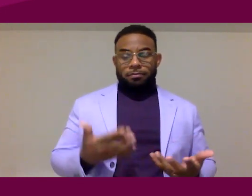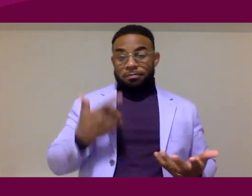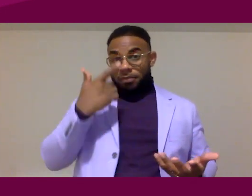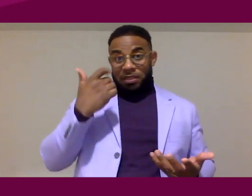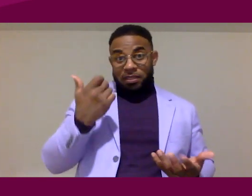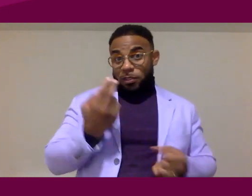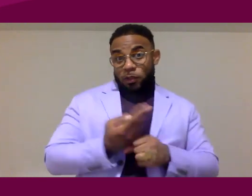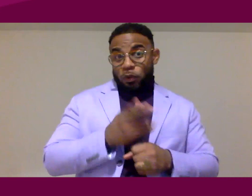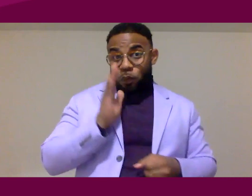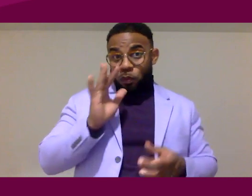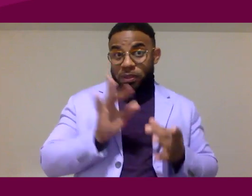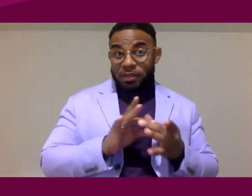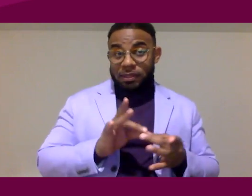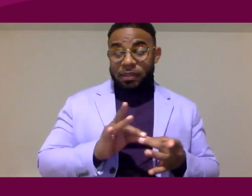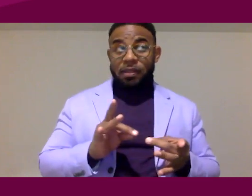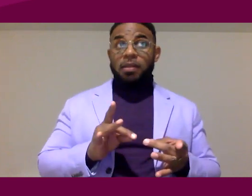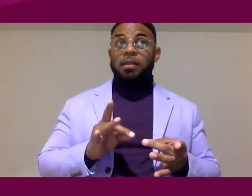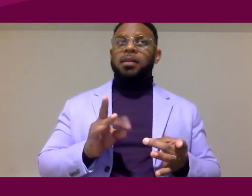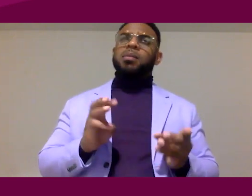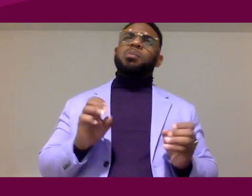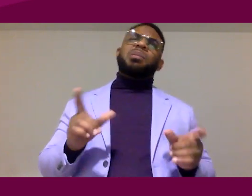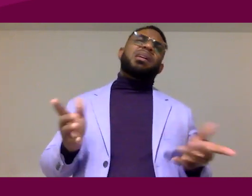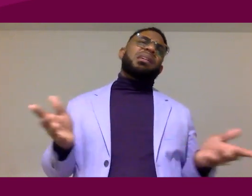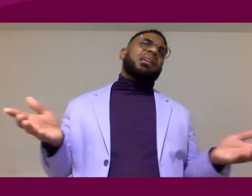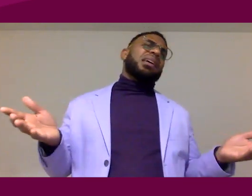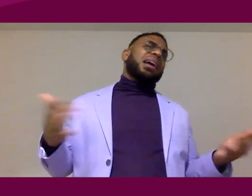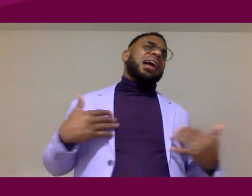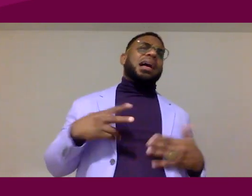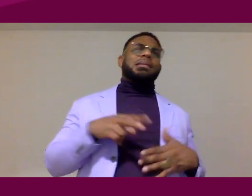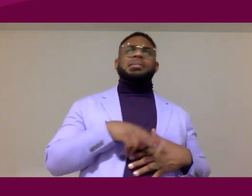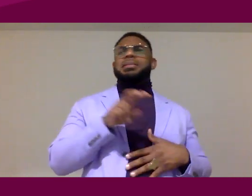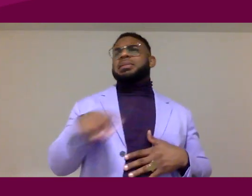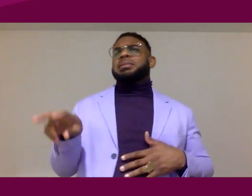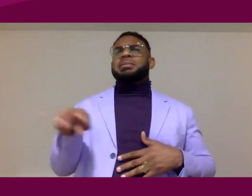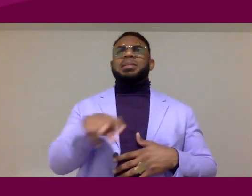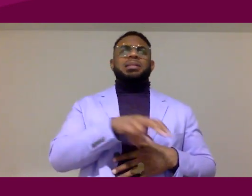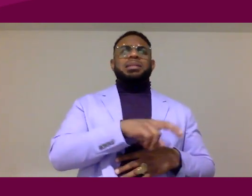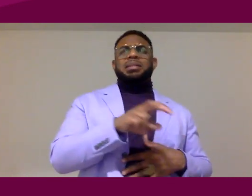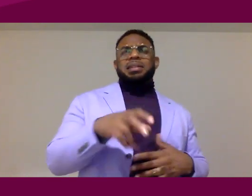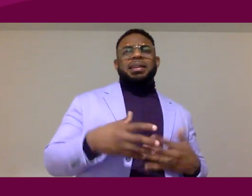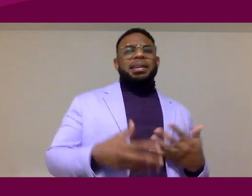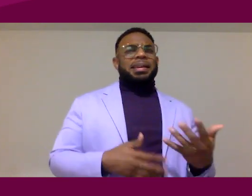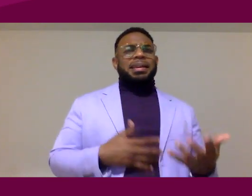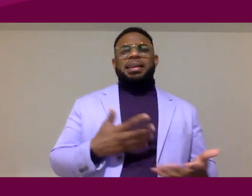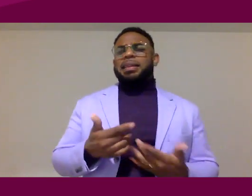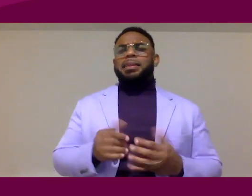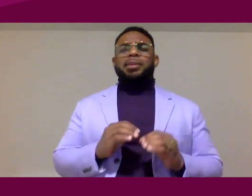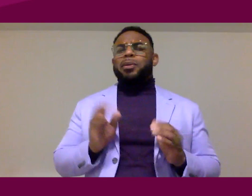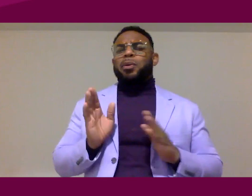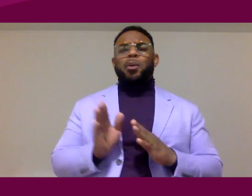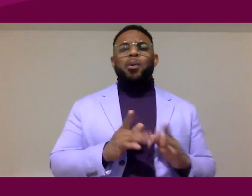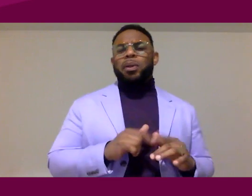because the user will say, "Well, I'm jumping around and there's no order to this page.